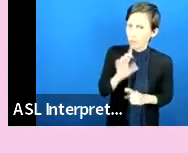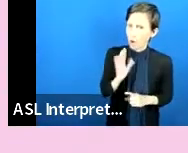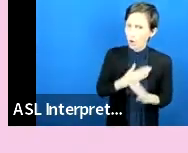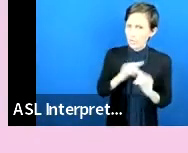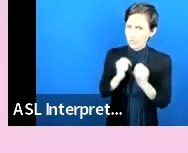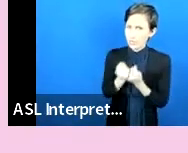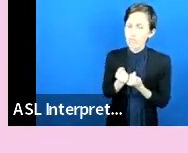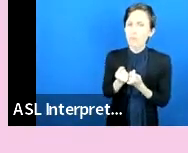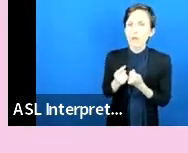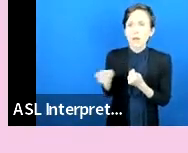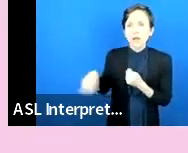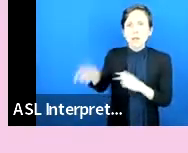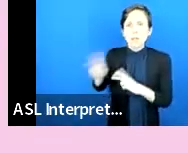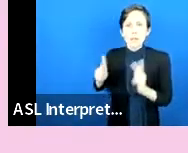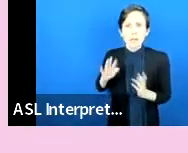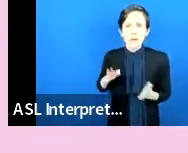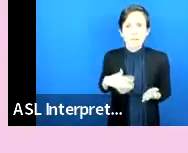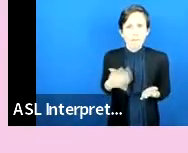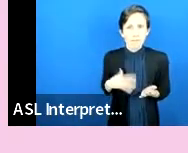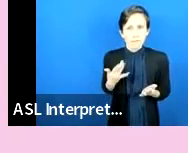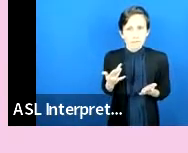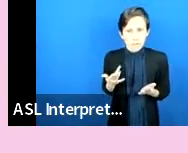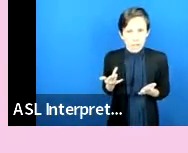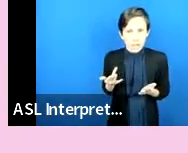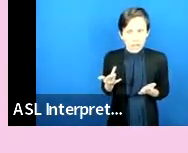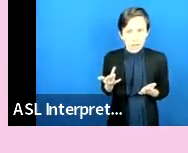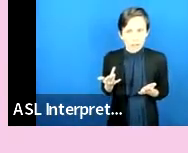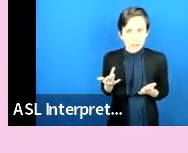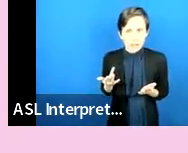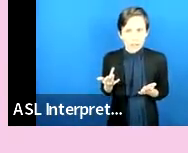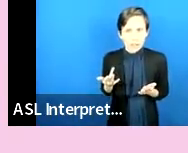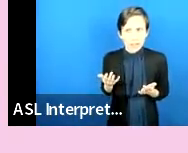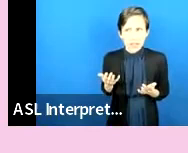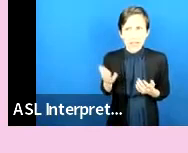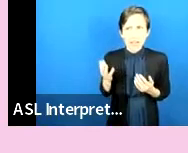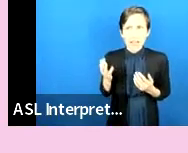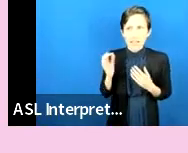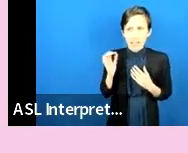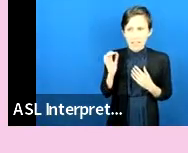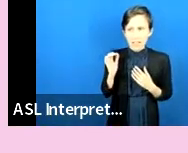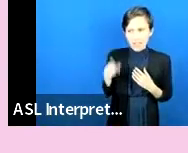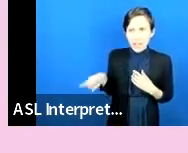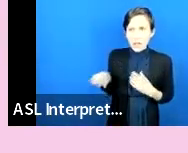that people were finally beginning to feel, be to feel that they were being seen and that they were being heard.